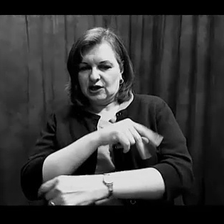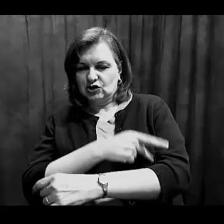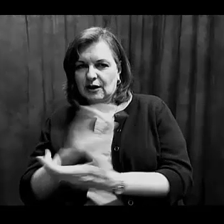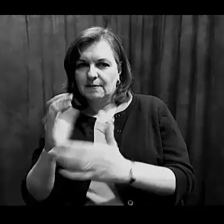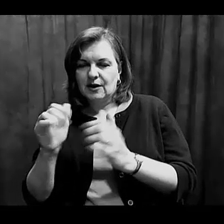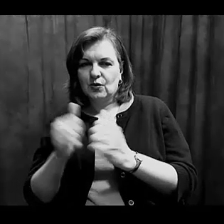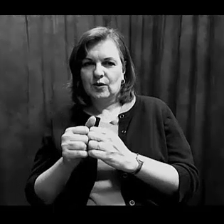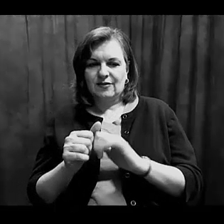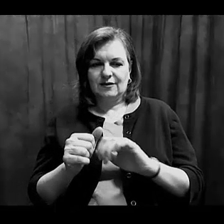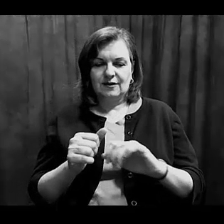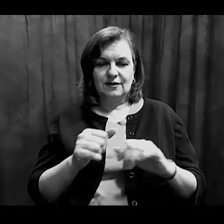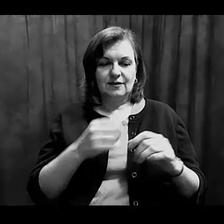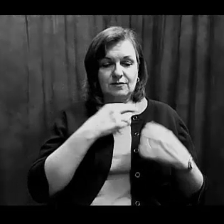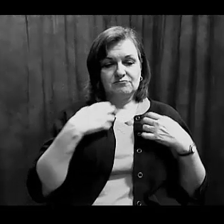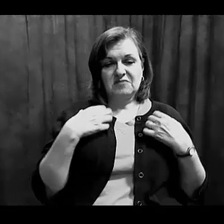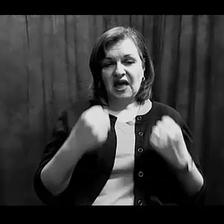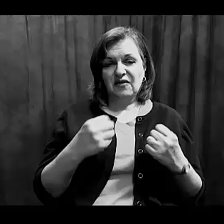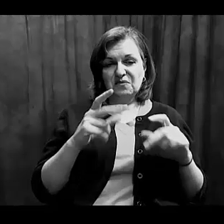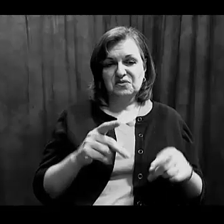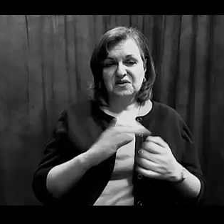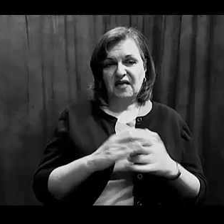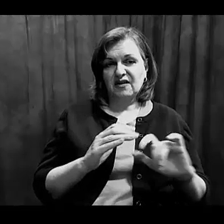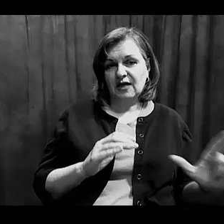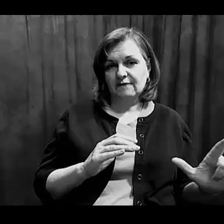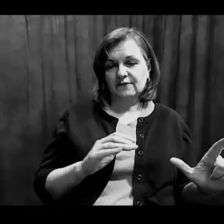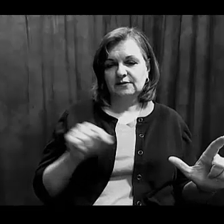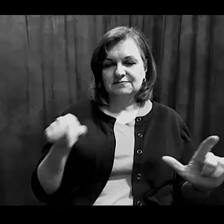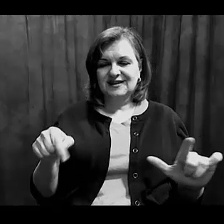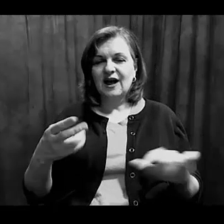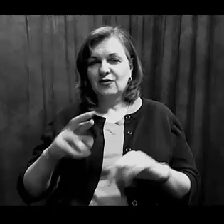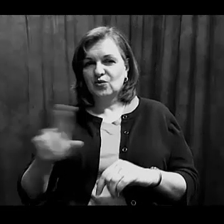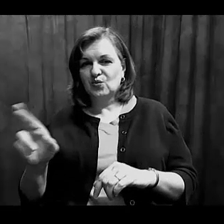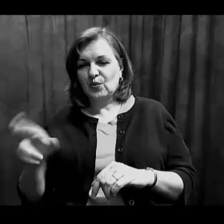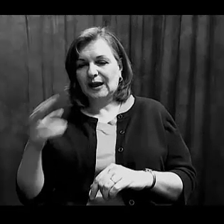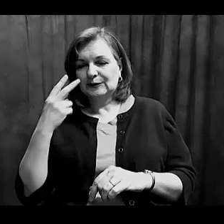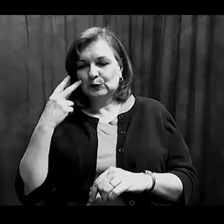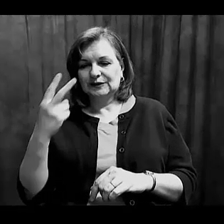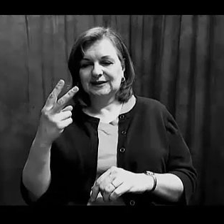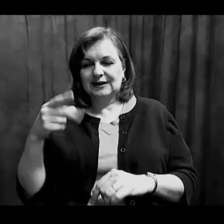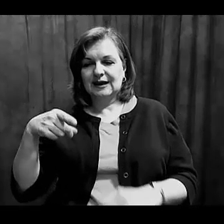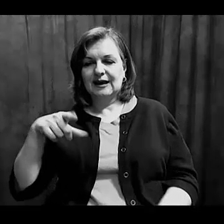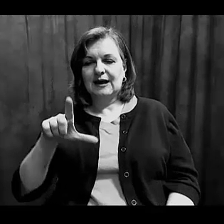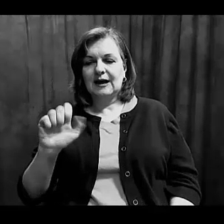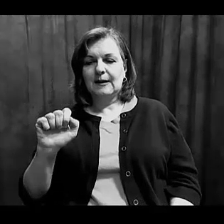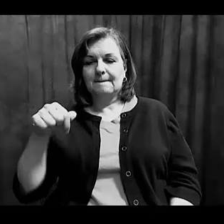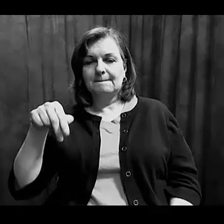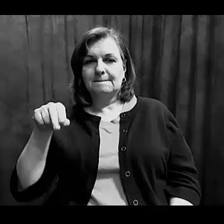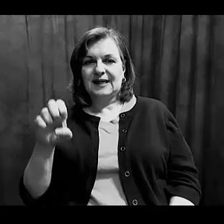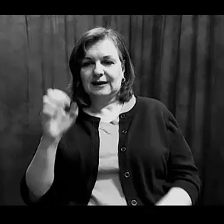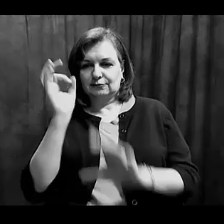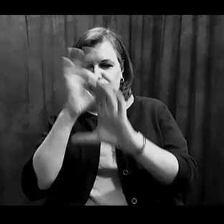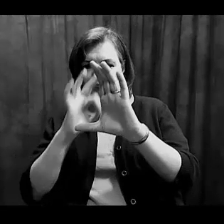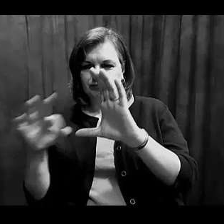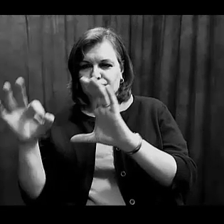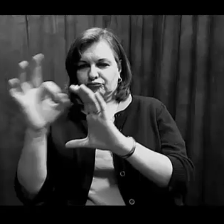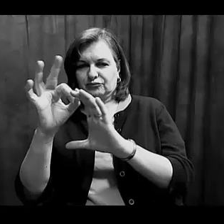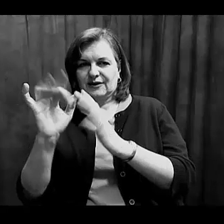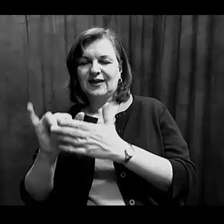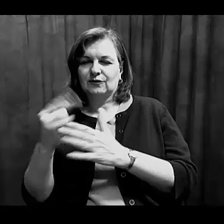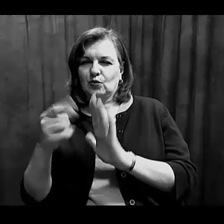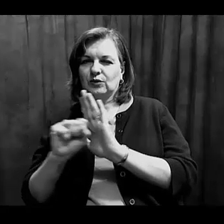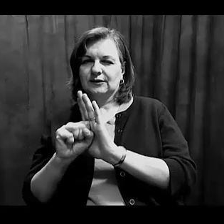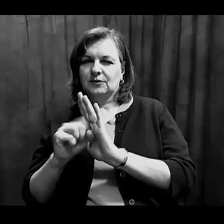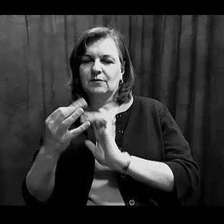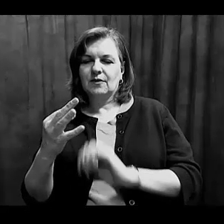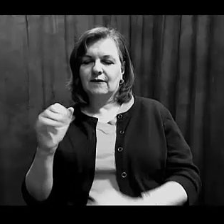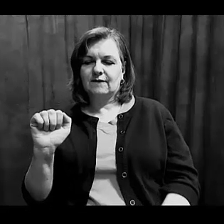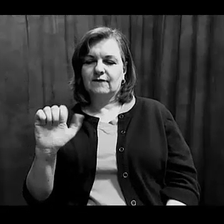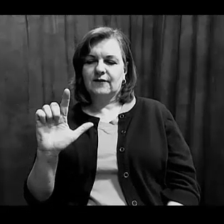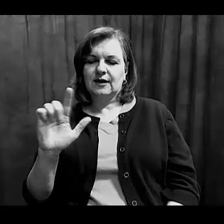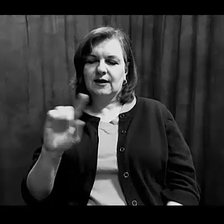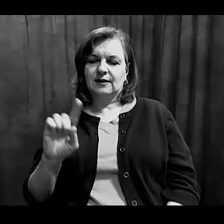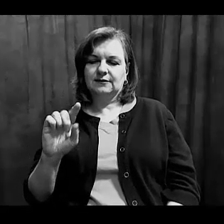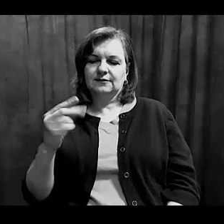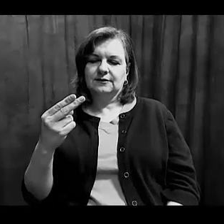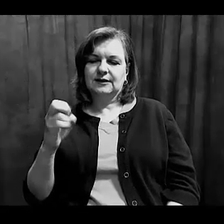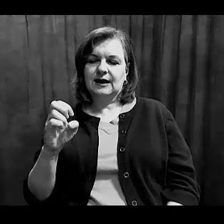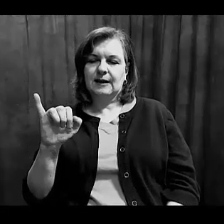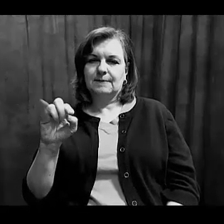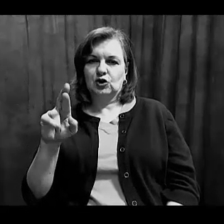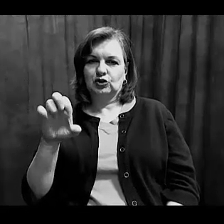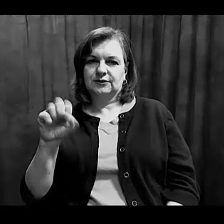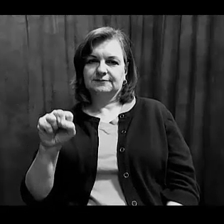healthy person's brain on the left we look at high levels of plaque formations and these plaque are indicative of Alzheimer's